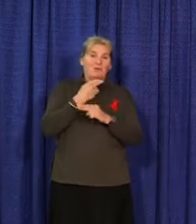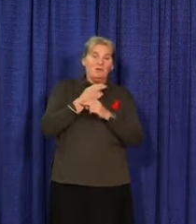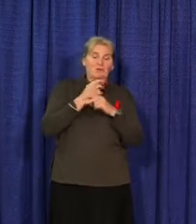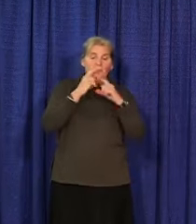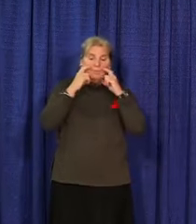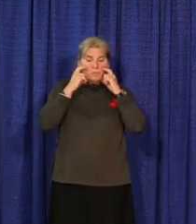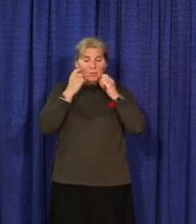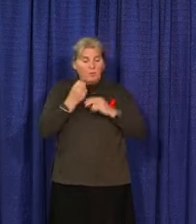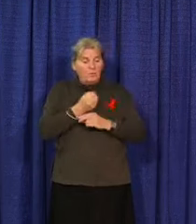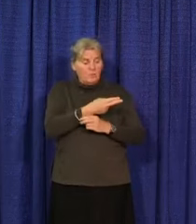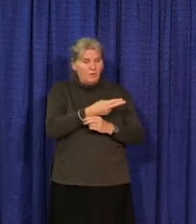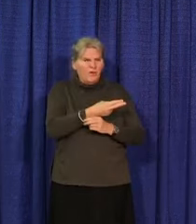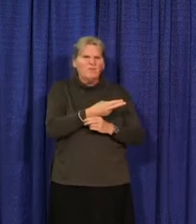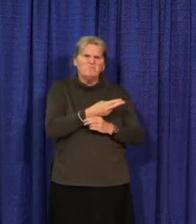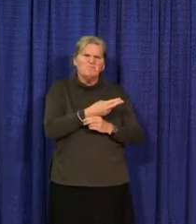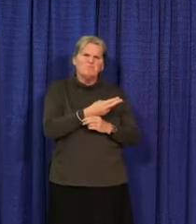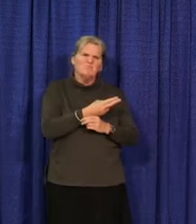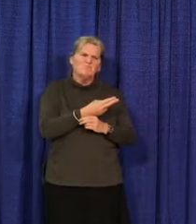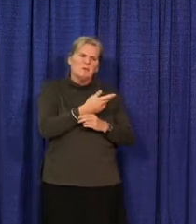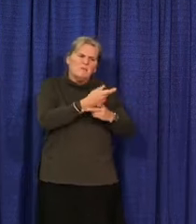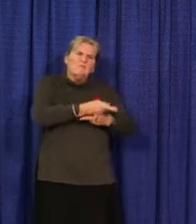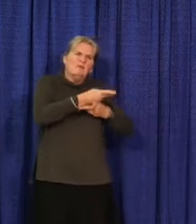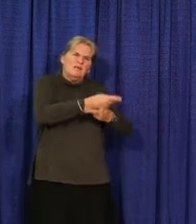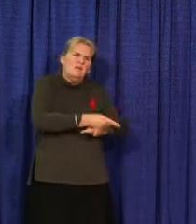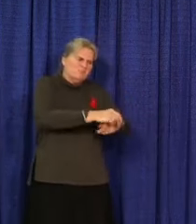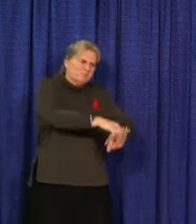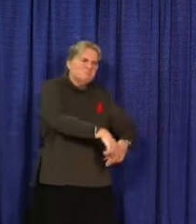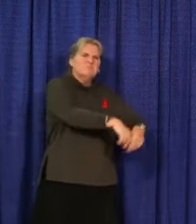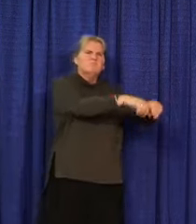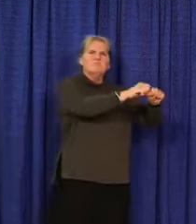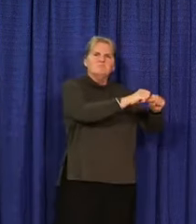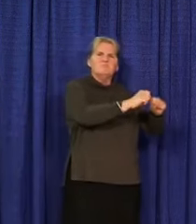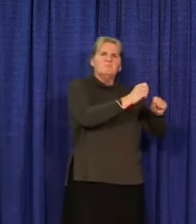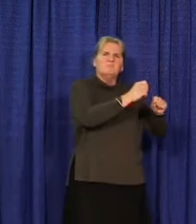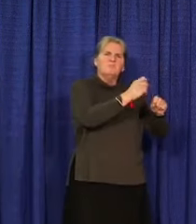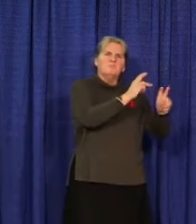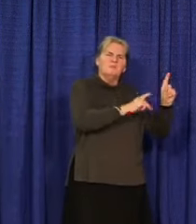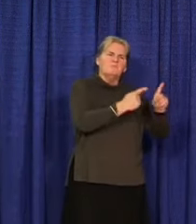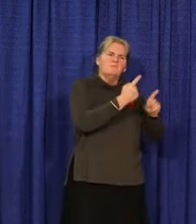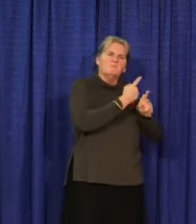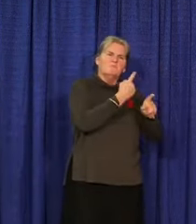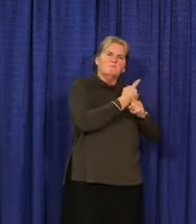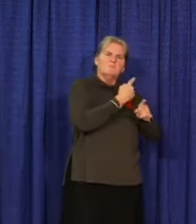disposable masks are used, that waste considerations are taken care of and that people do their